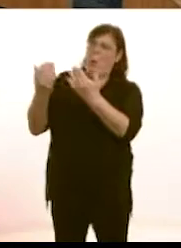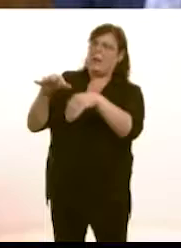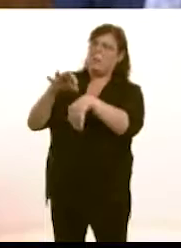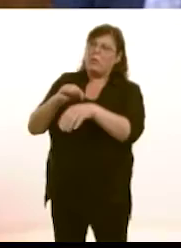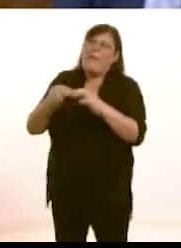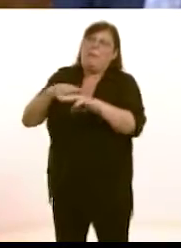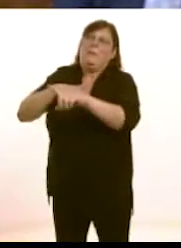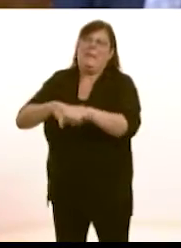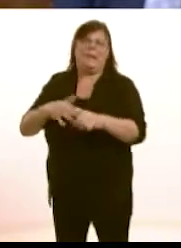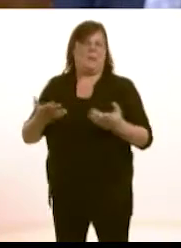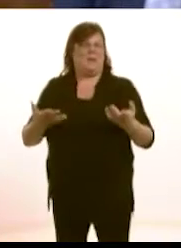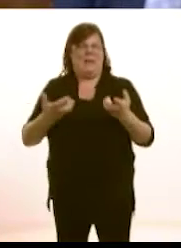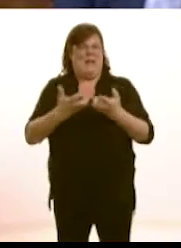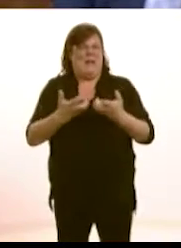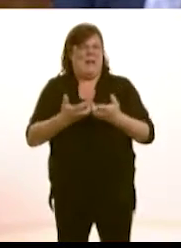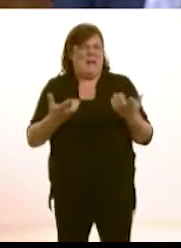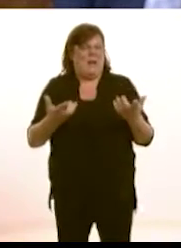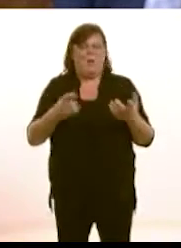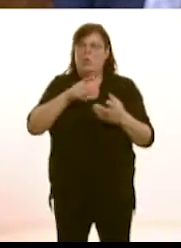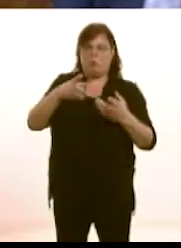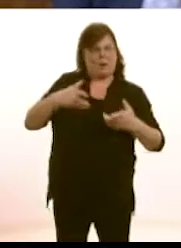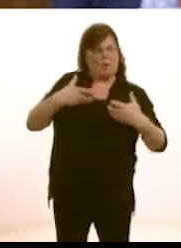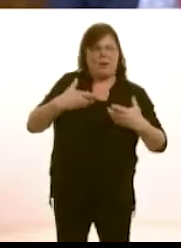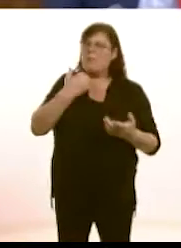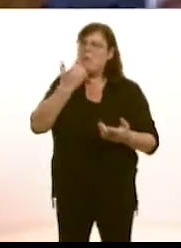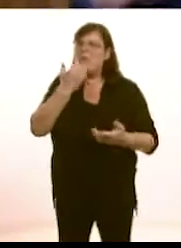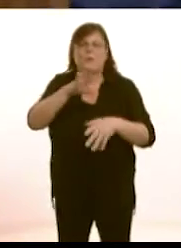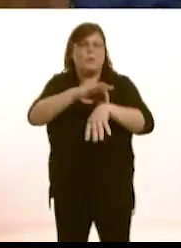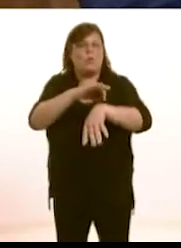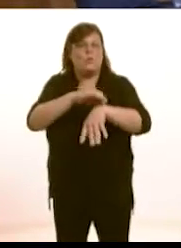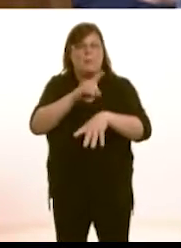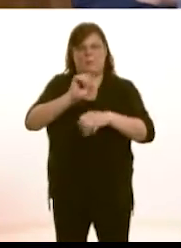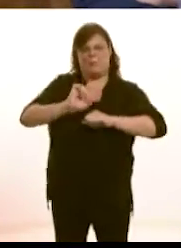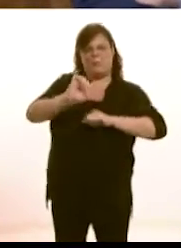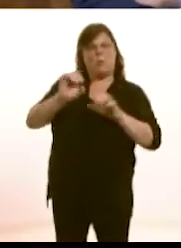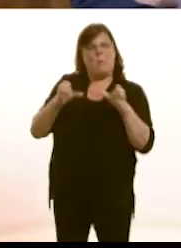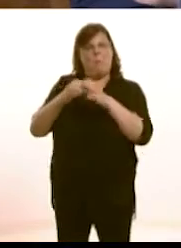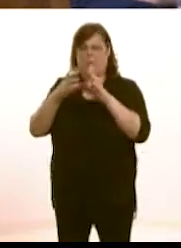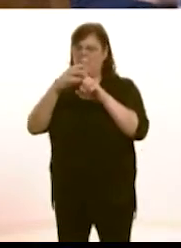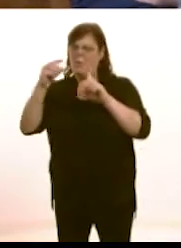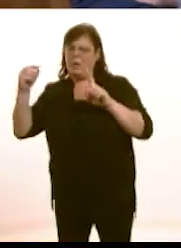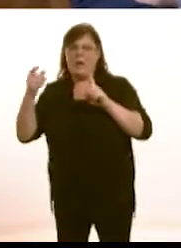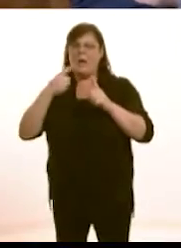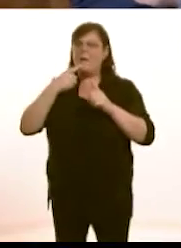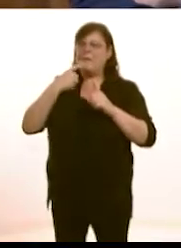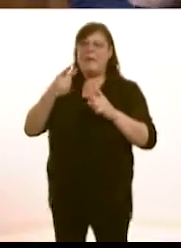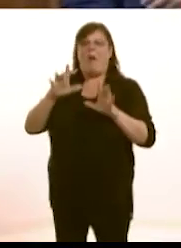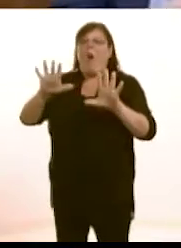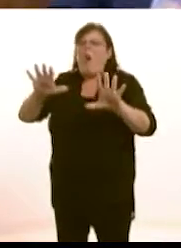He canít on the one hand complain that there arenít enough doctors when his own party in London is doing all that it can to make sure that doctors donít come here in the